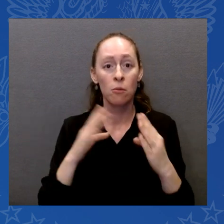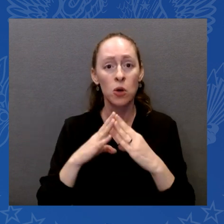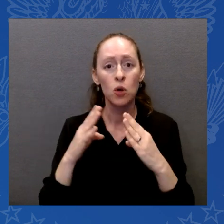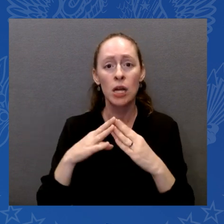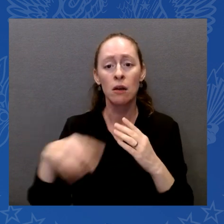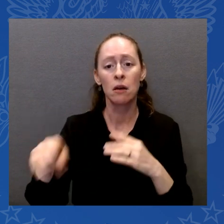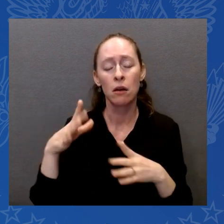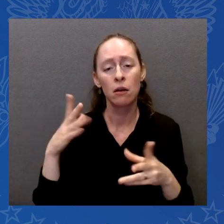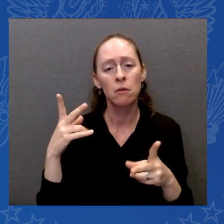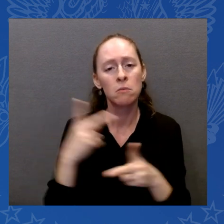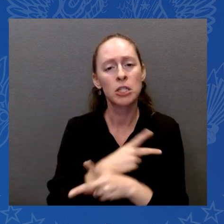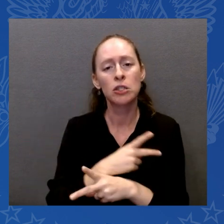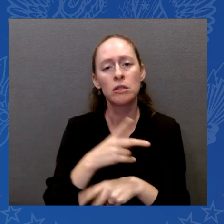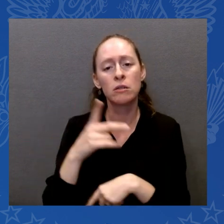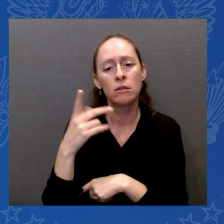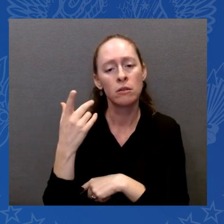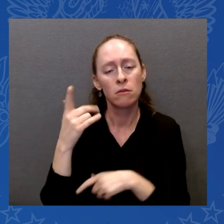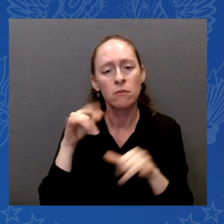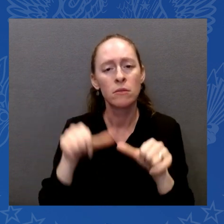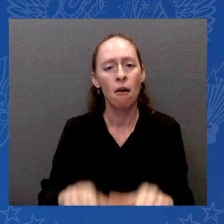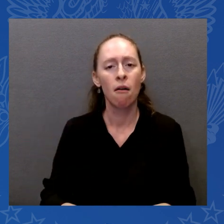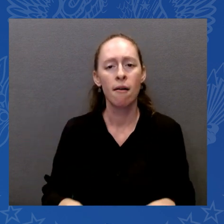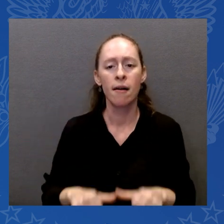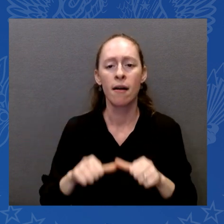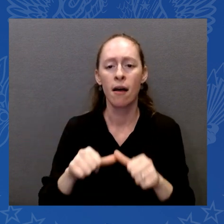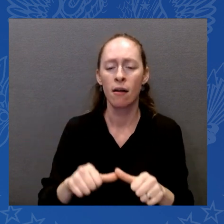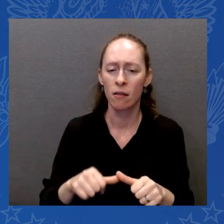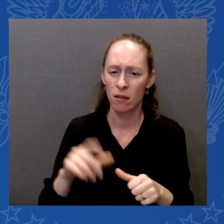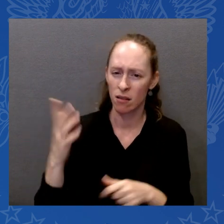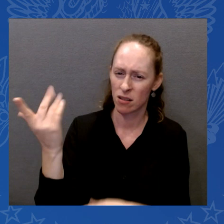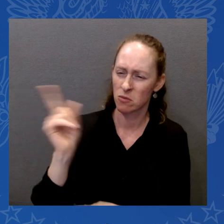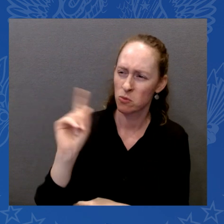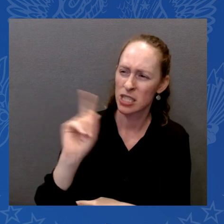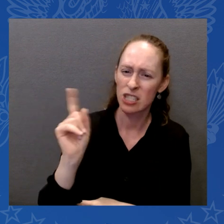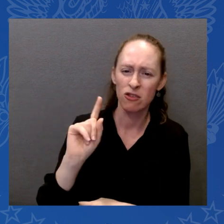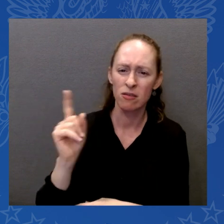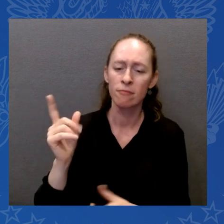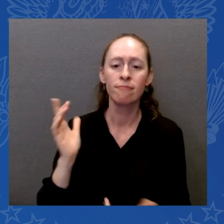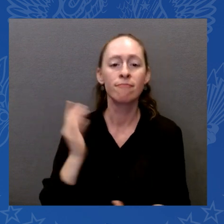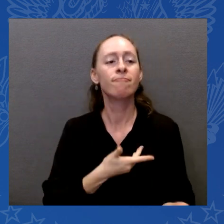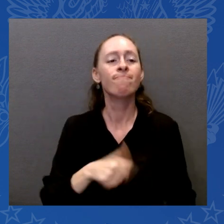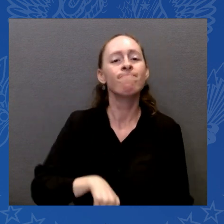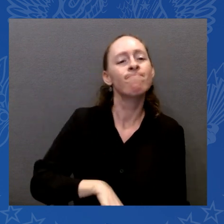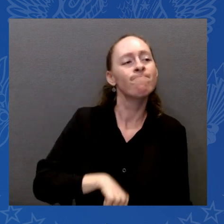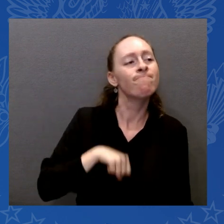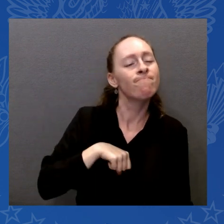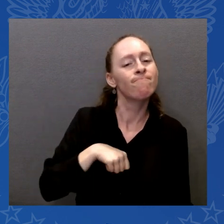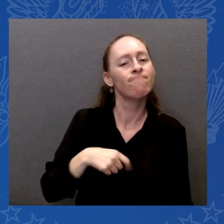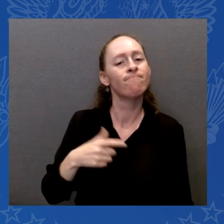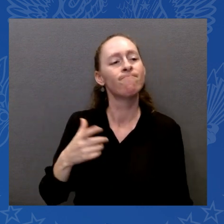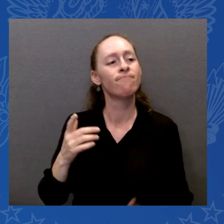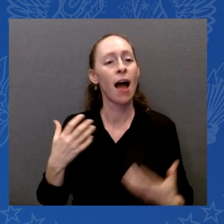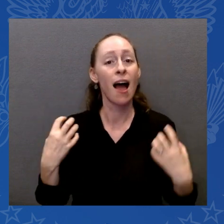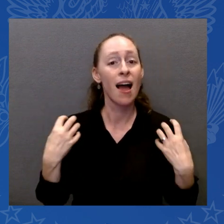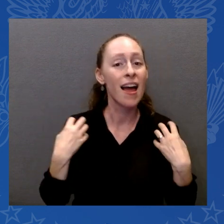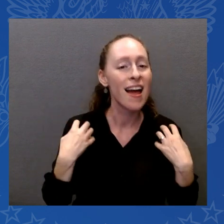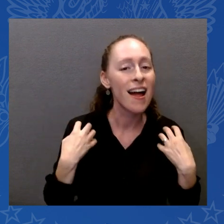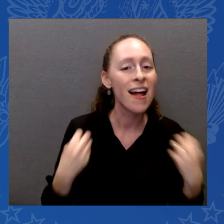our well-being, our ability to determine if, when or how to start and raise our families